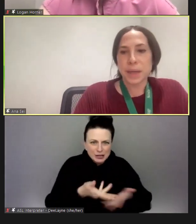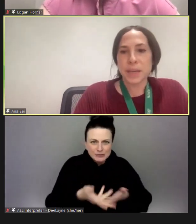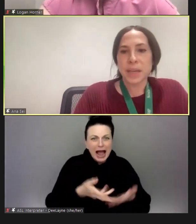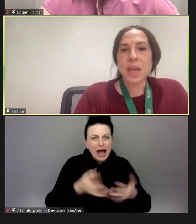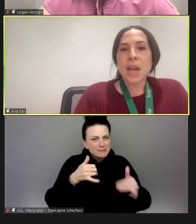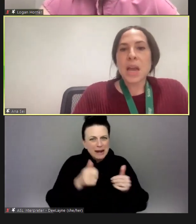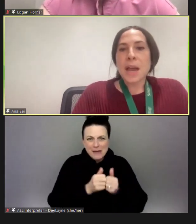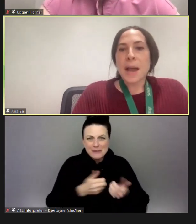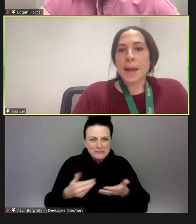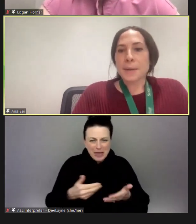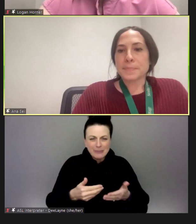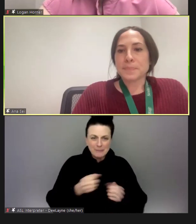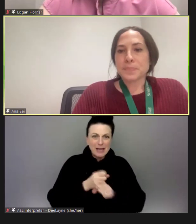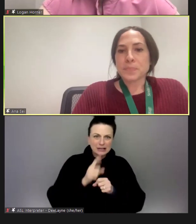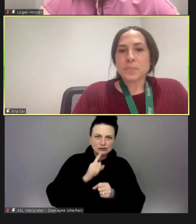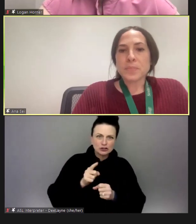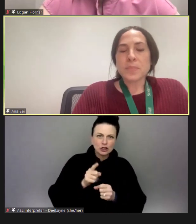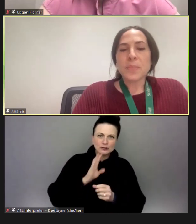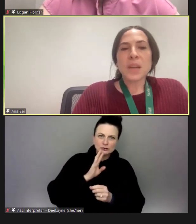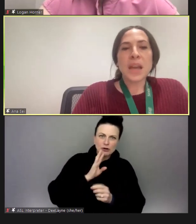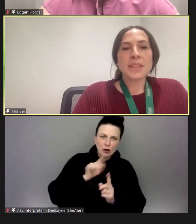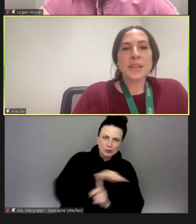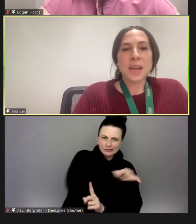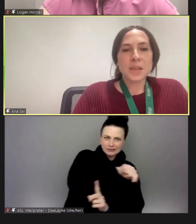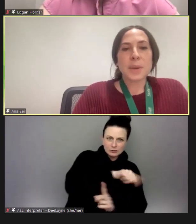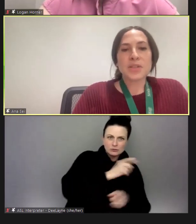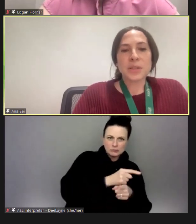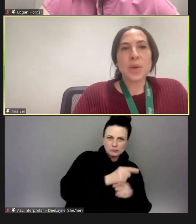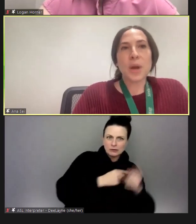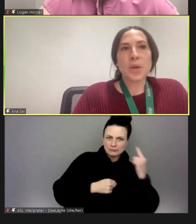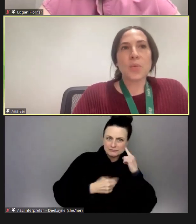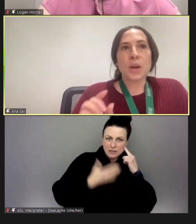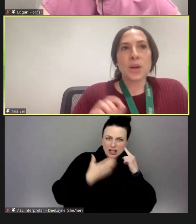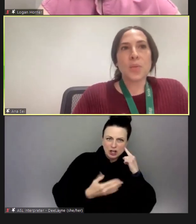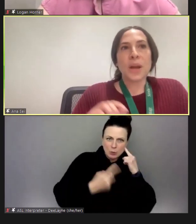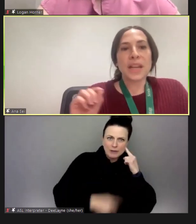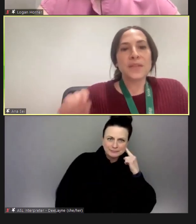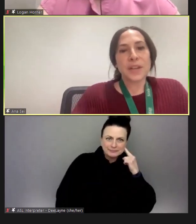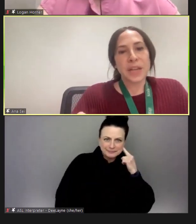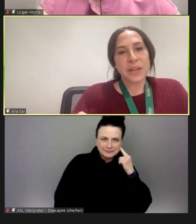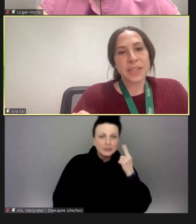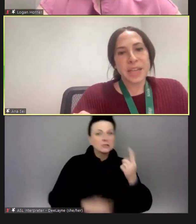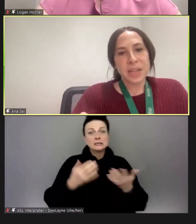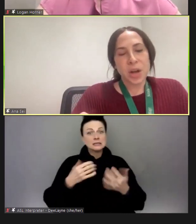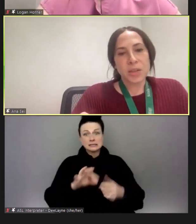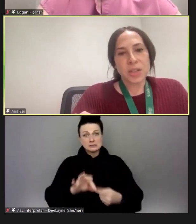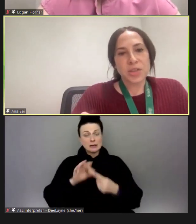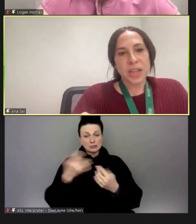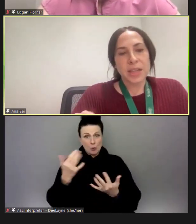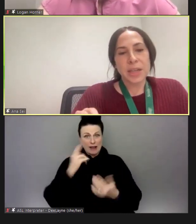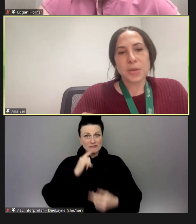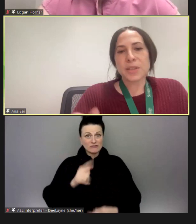baby um as especially when we're waiting